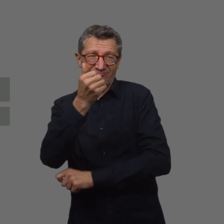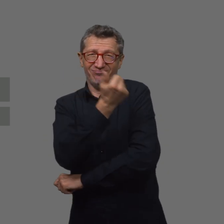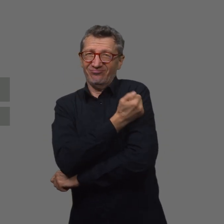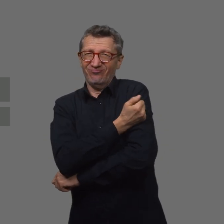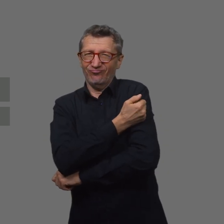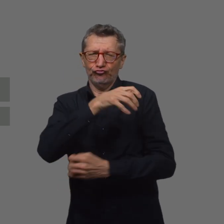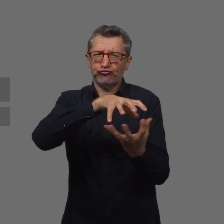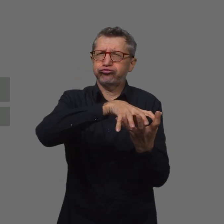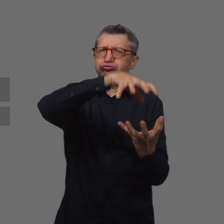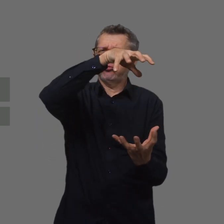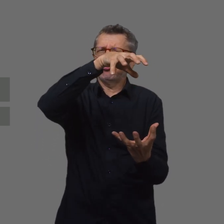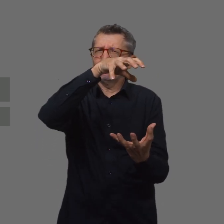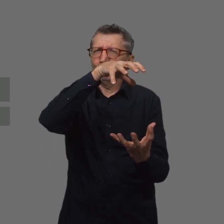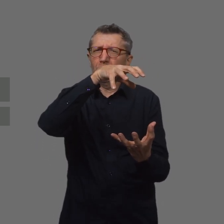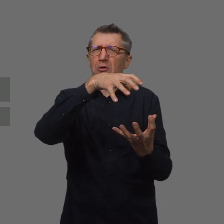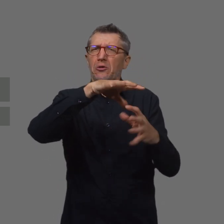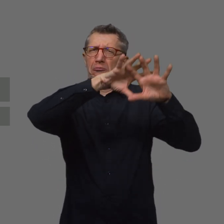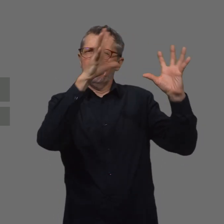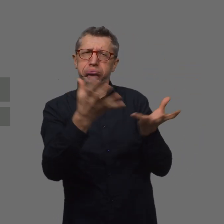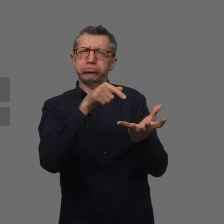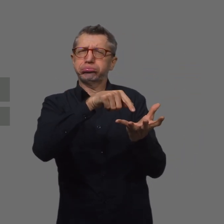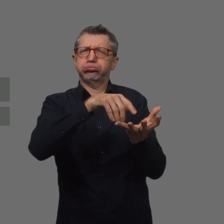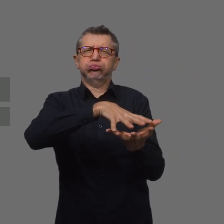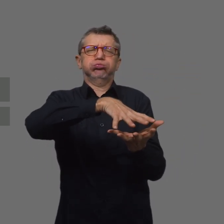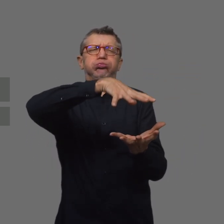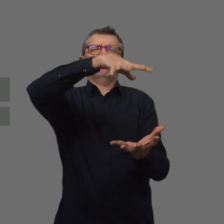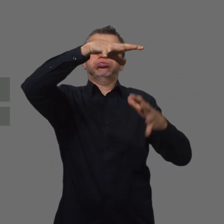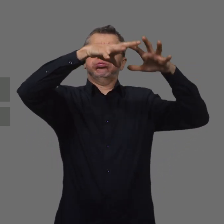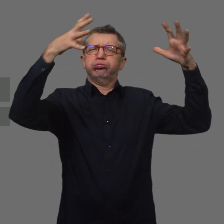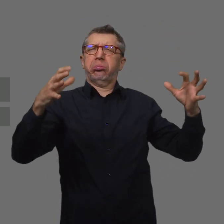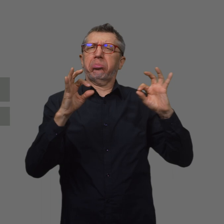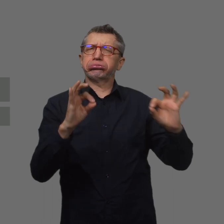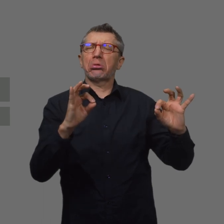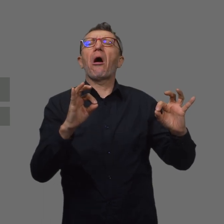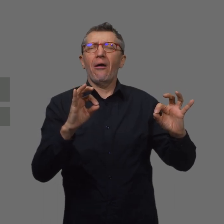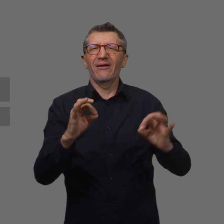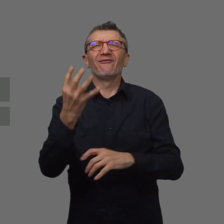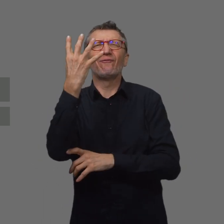When sufficient amounts of vaccine are available,